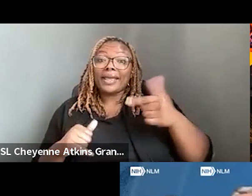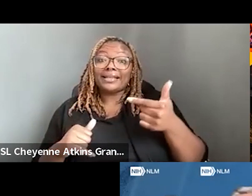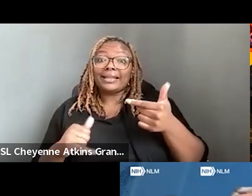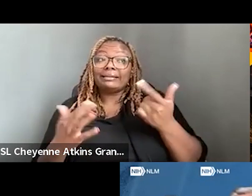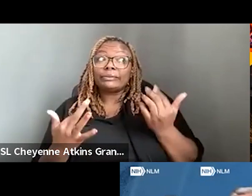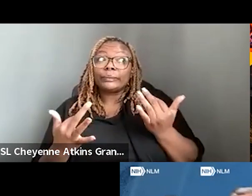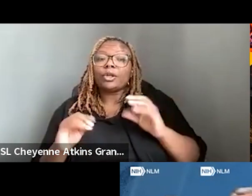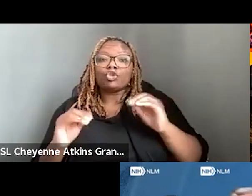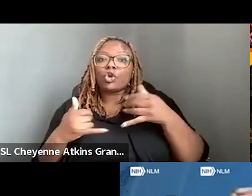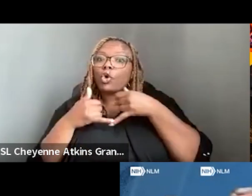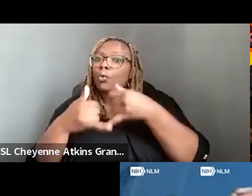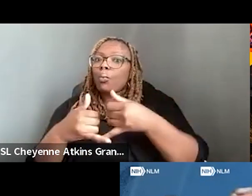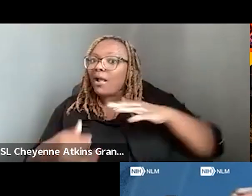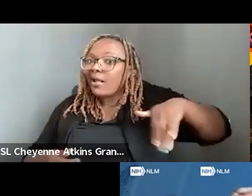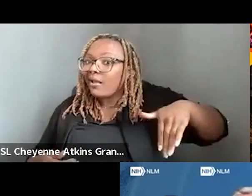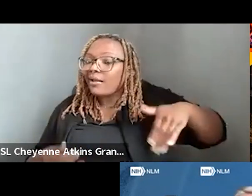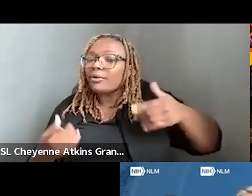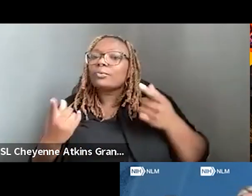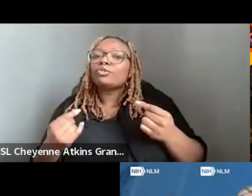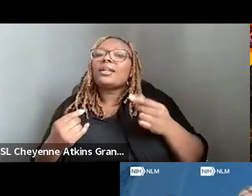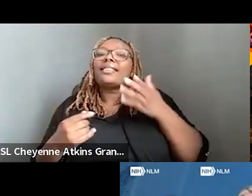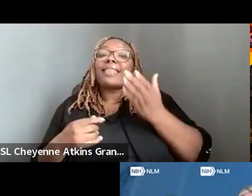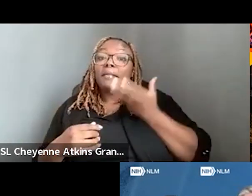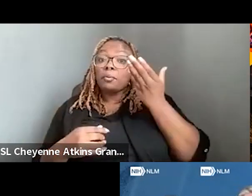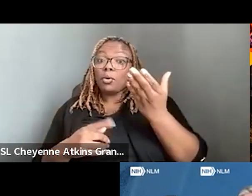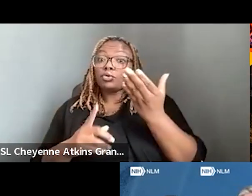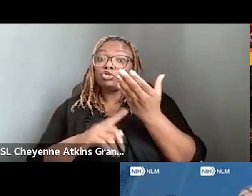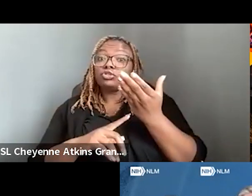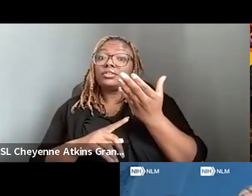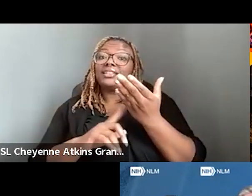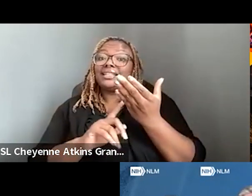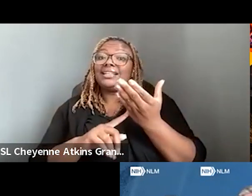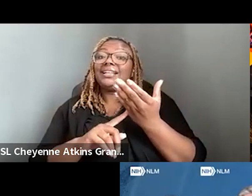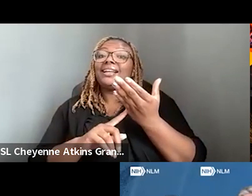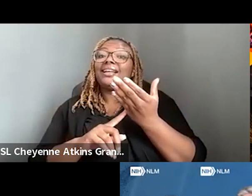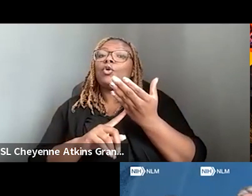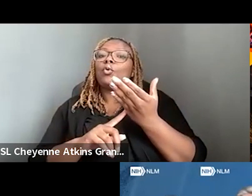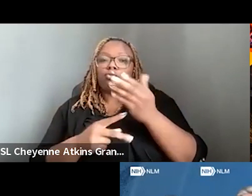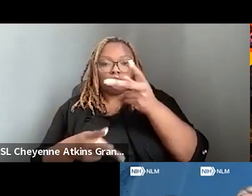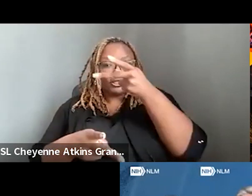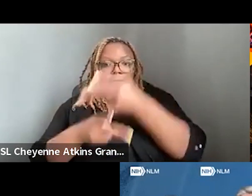or there's not a declination yet, that proposal -- that proposal itself remains in FastLane.